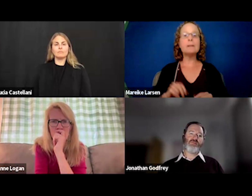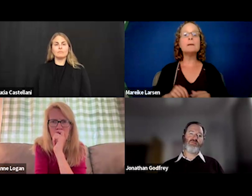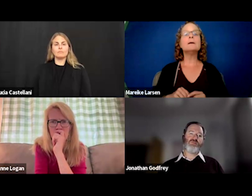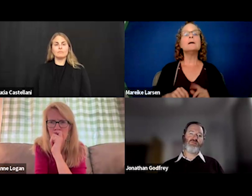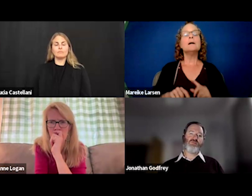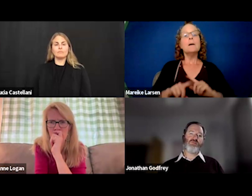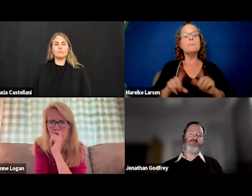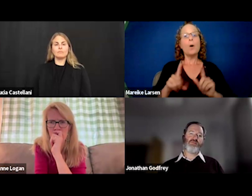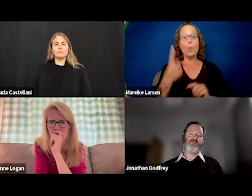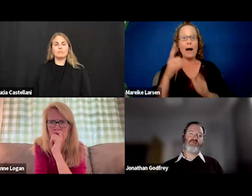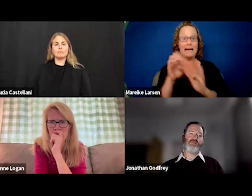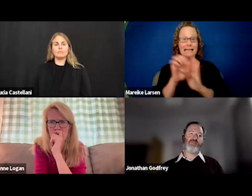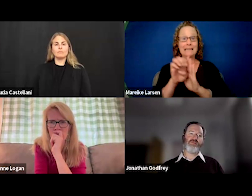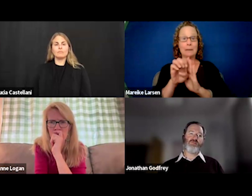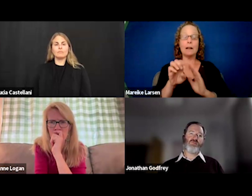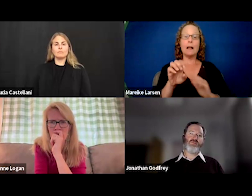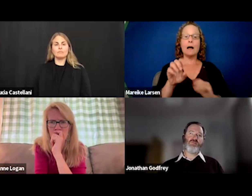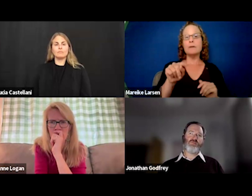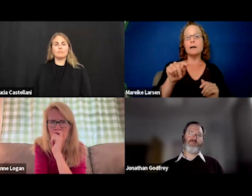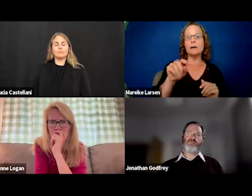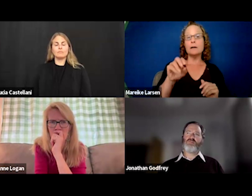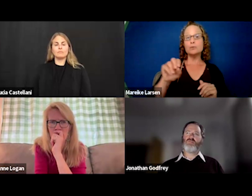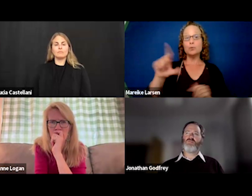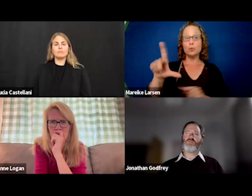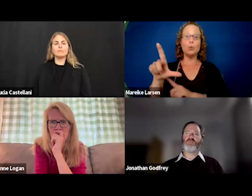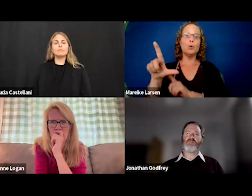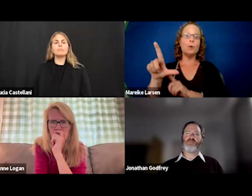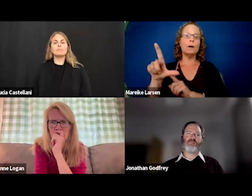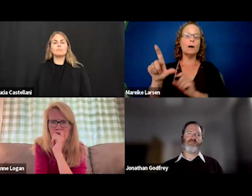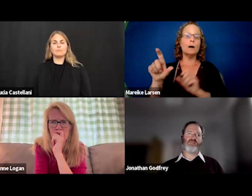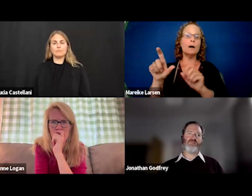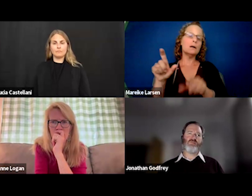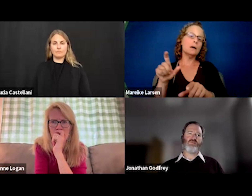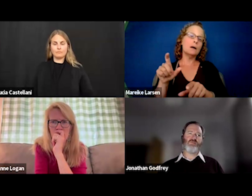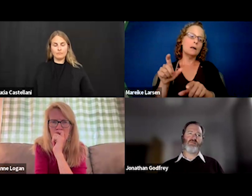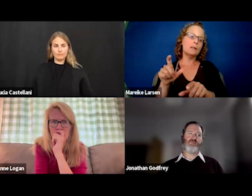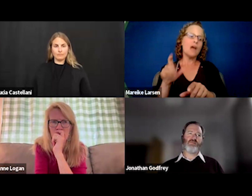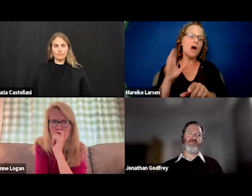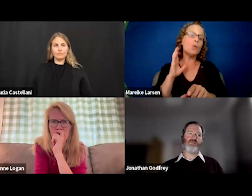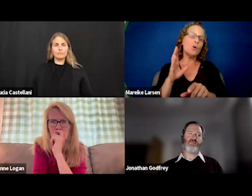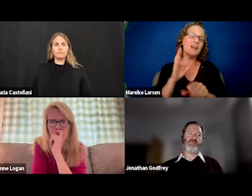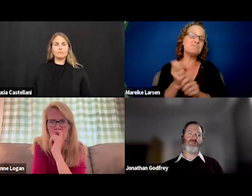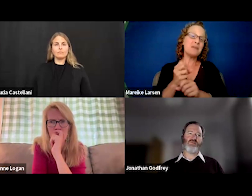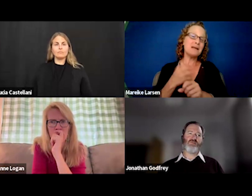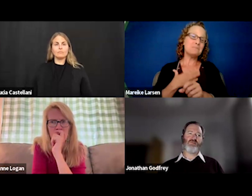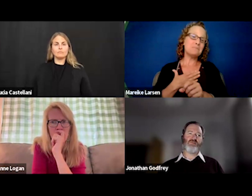of a tool that would have made life easy if it were accessible